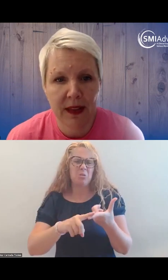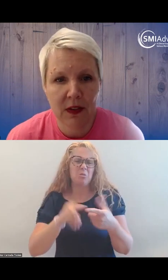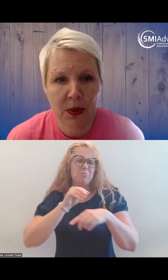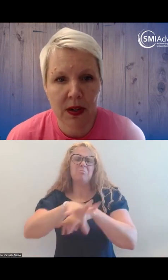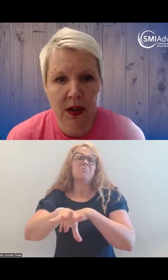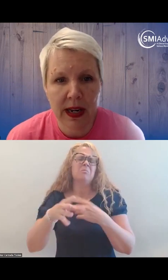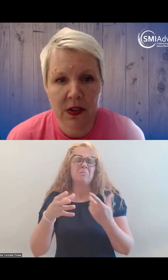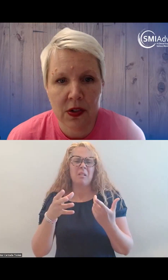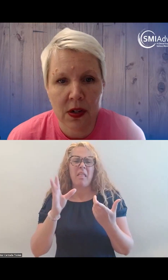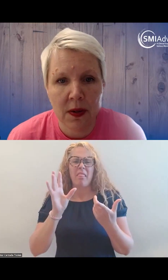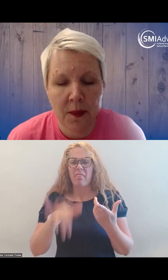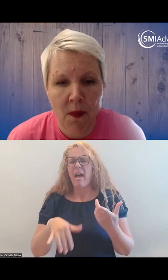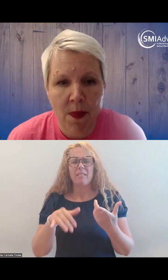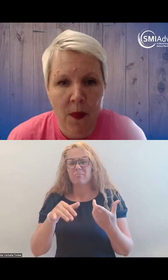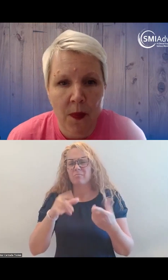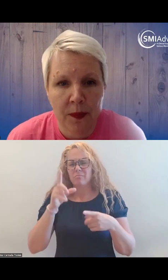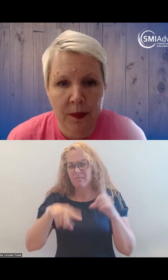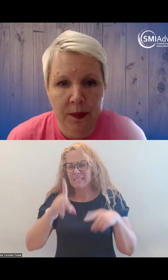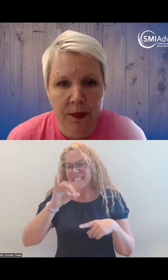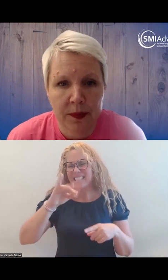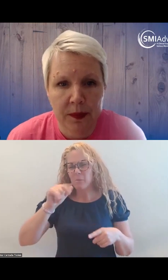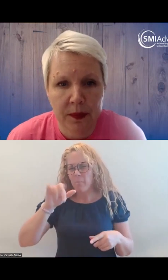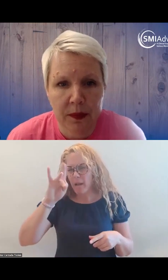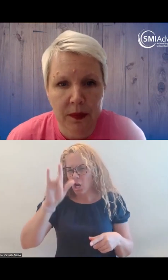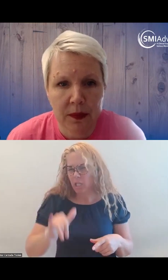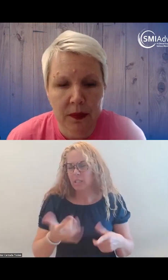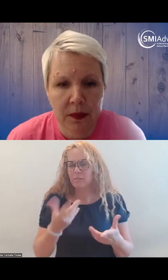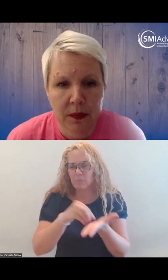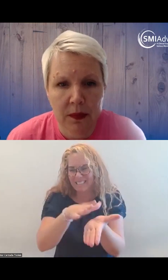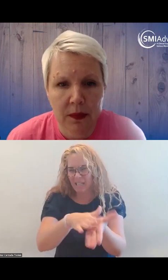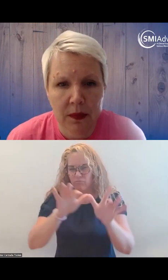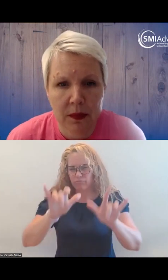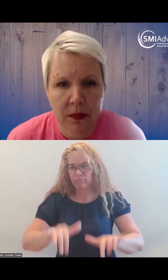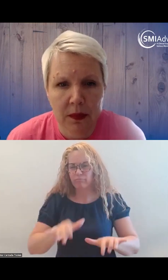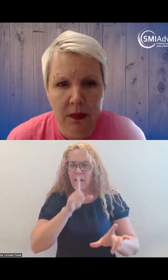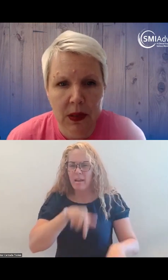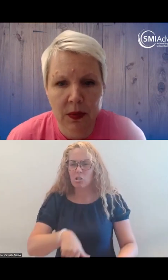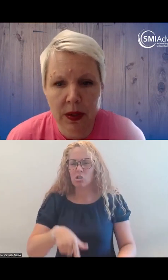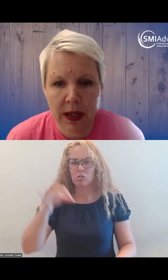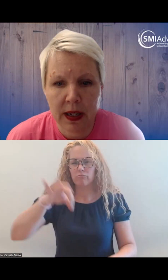LET'S PUT IN OUR ANSWER. OKAY.